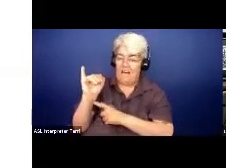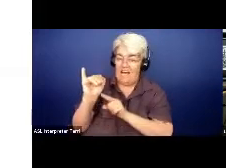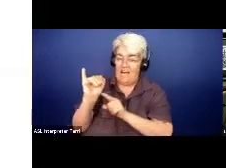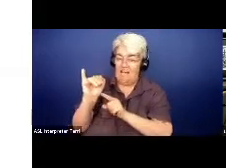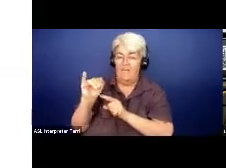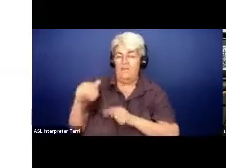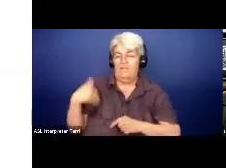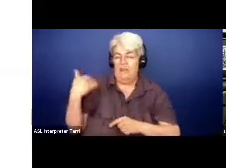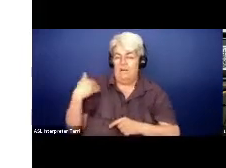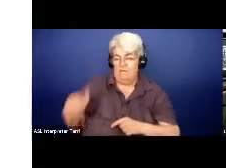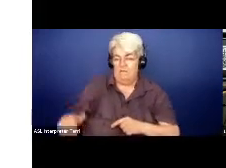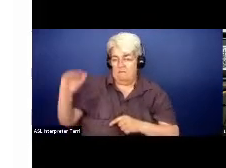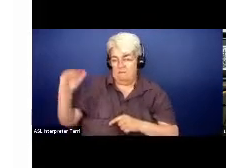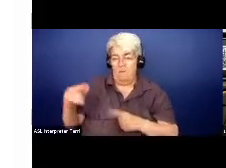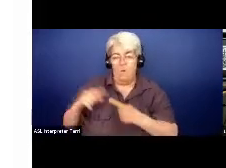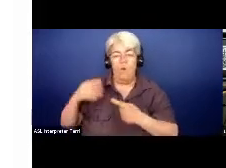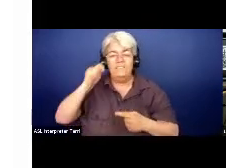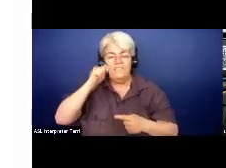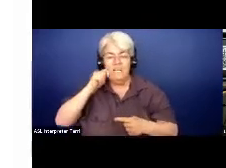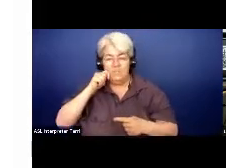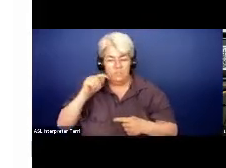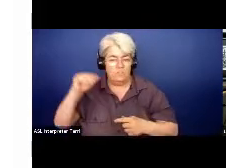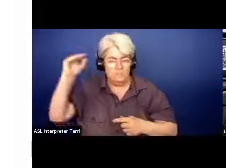adolescents increased the risk of any